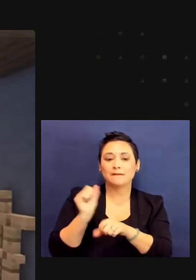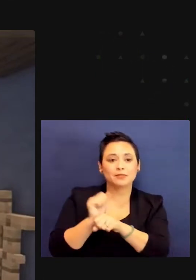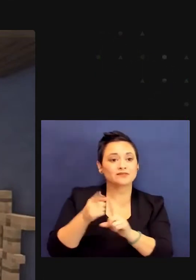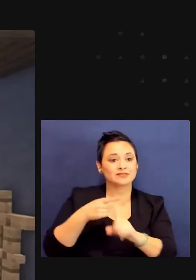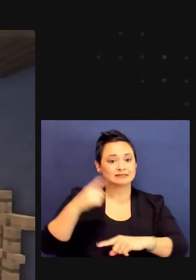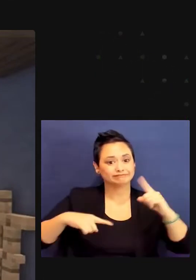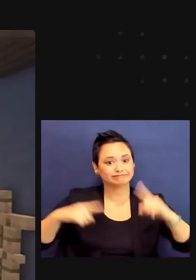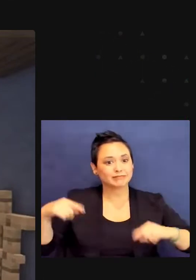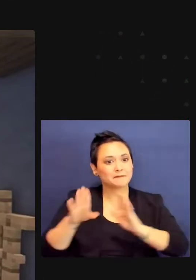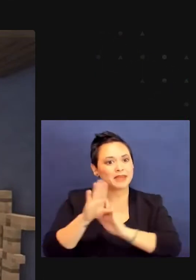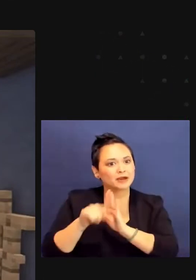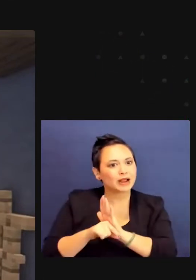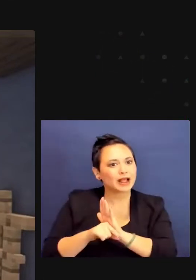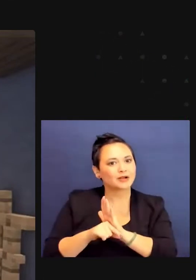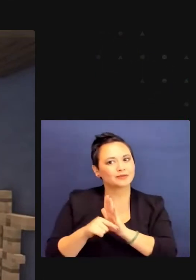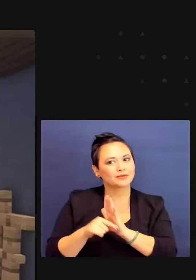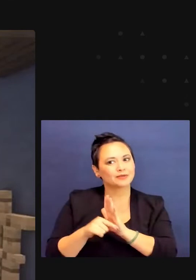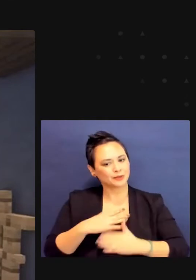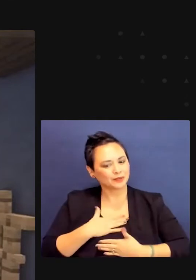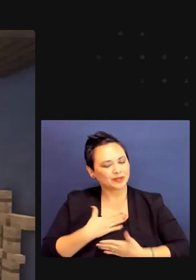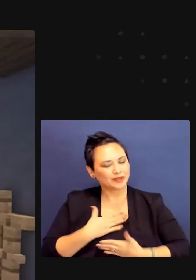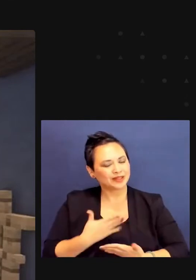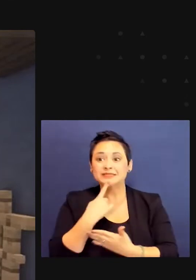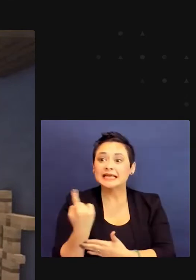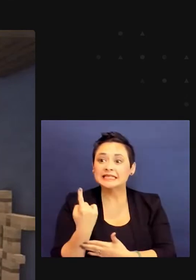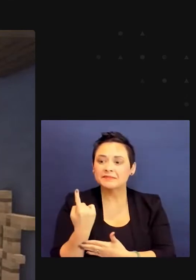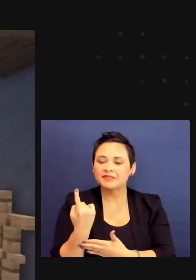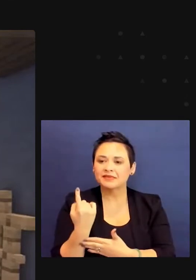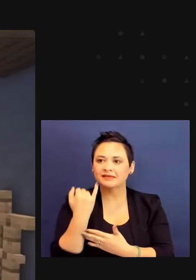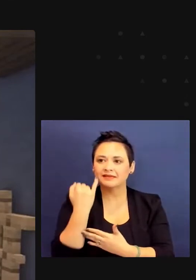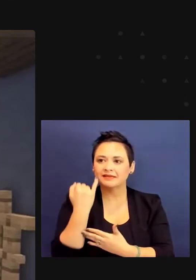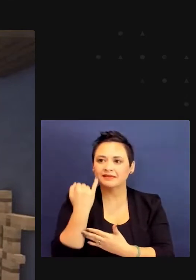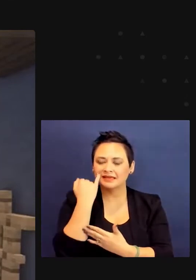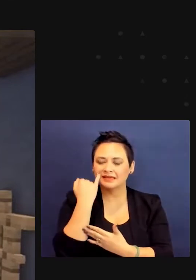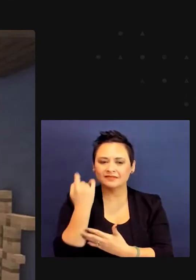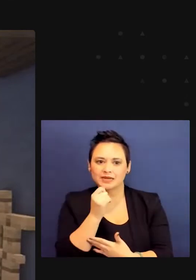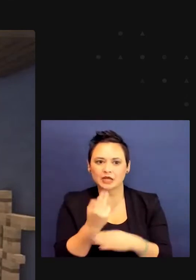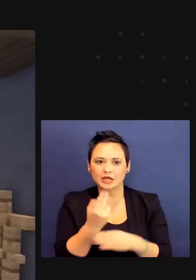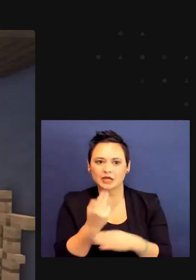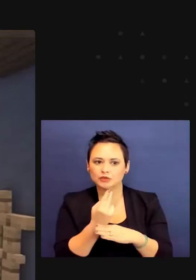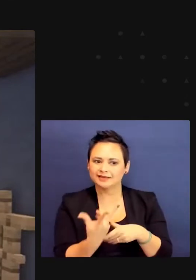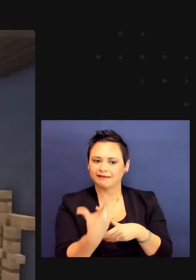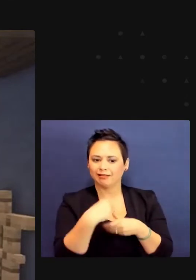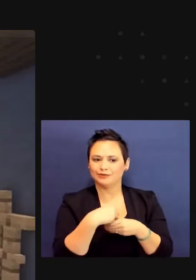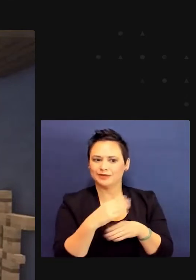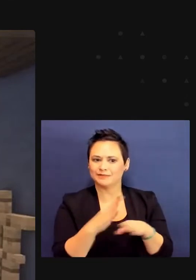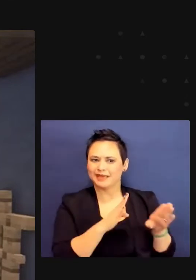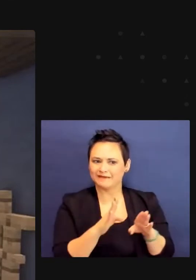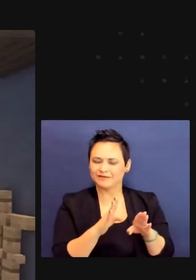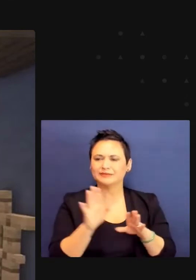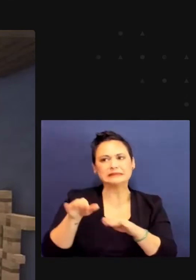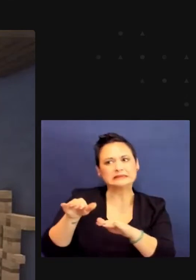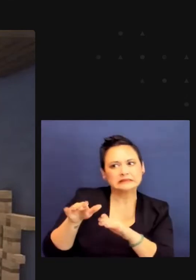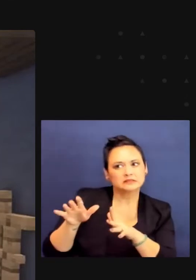when you know someone isn't using the most inclusive behaviors, so we can all have a learning moment instead of brushing that off to the side